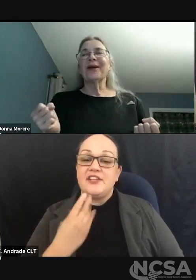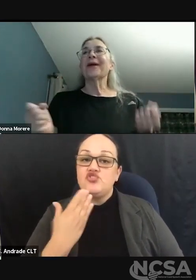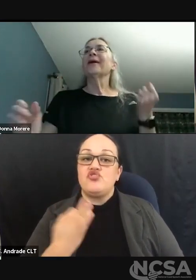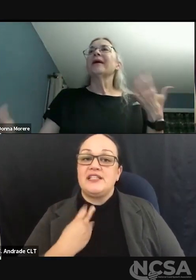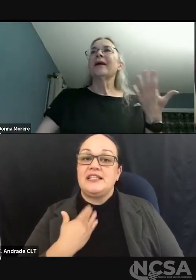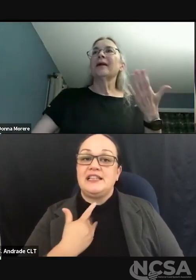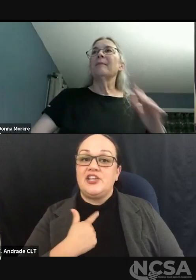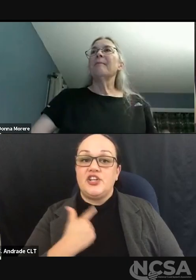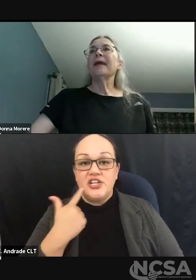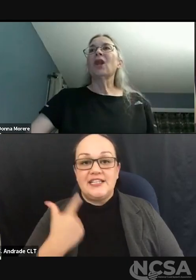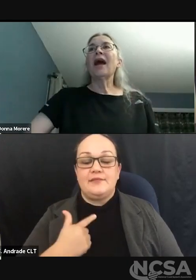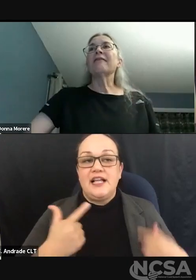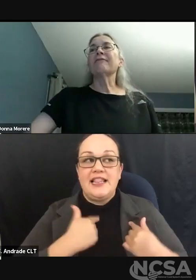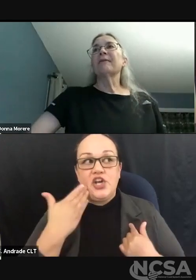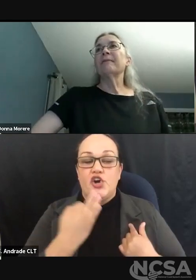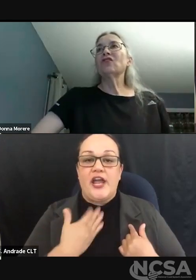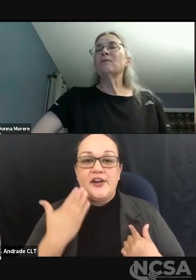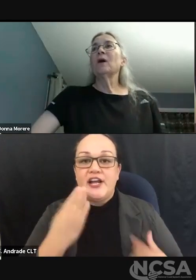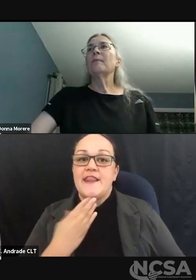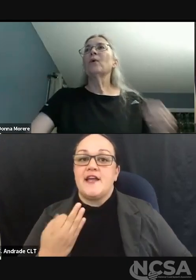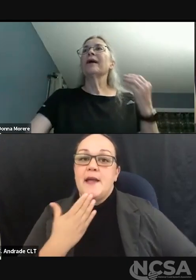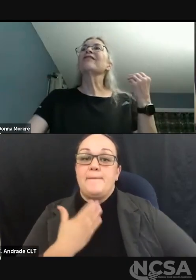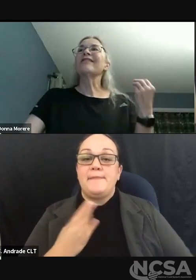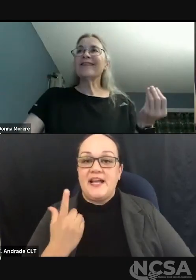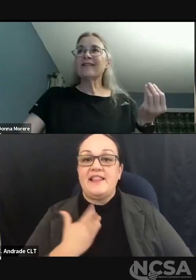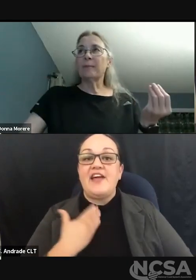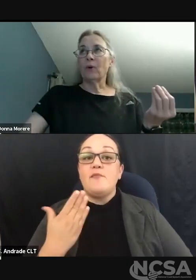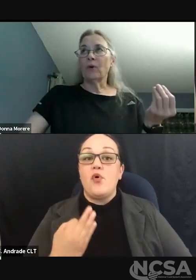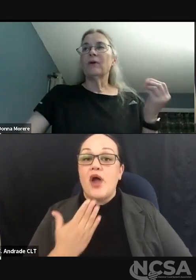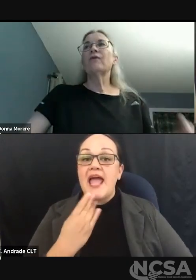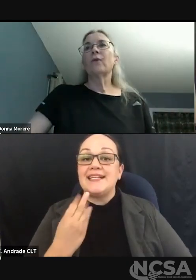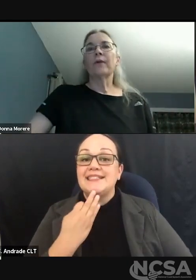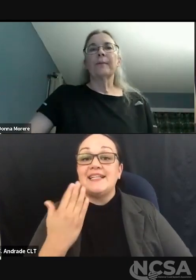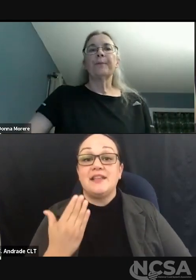there can make life much more accessible for them.